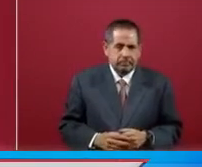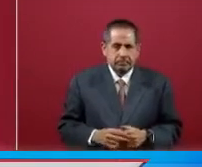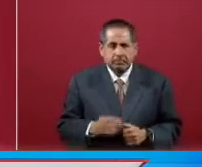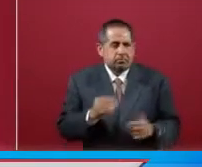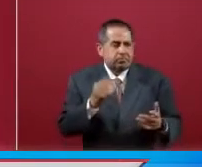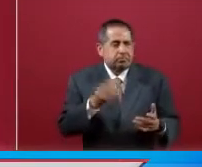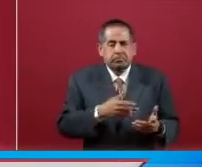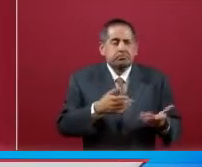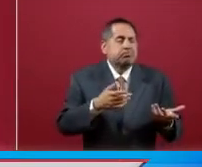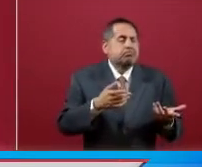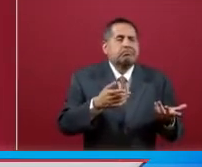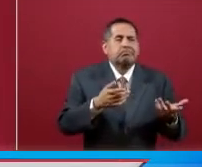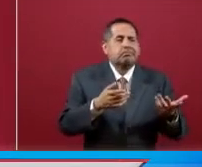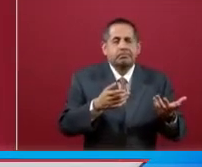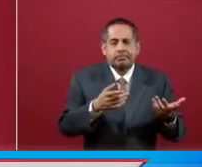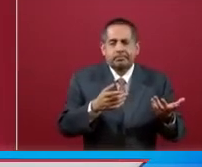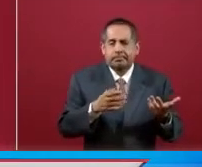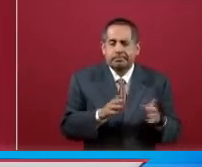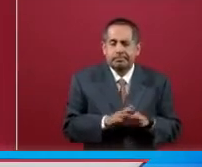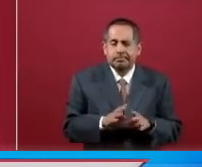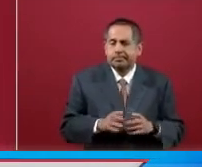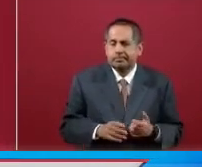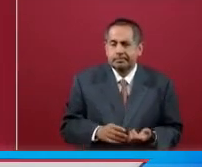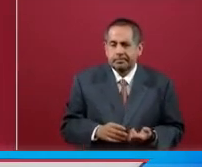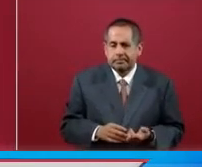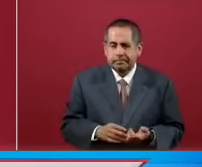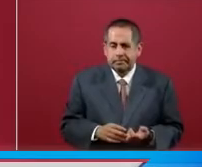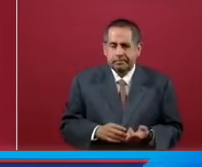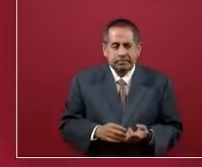the electoral frauds will be ended with clean and free elections